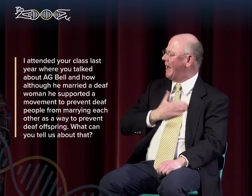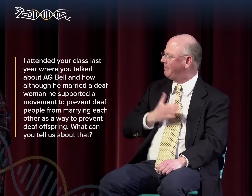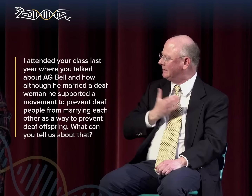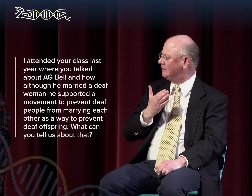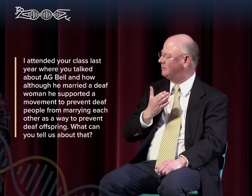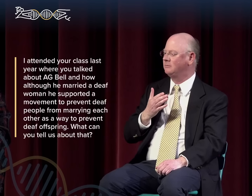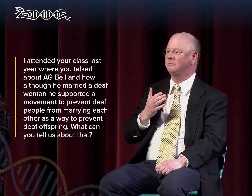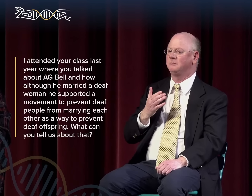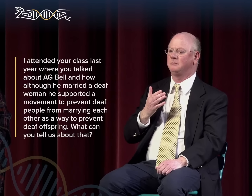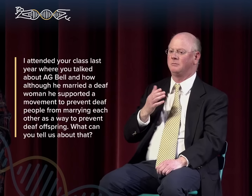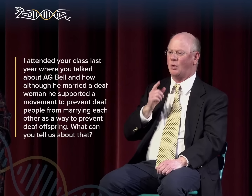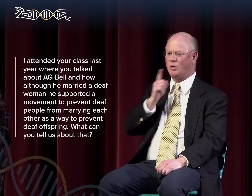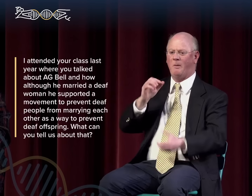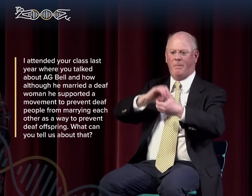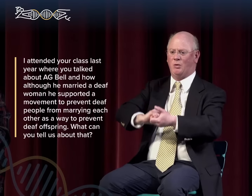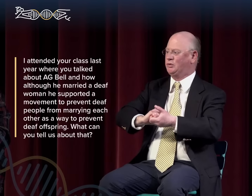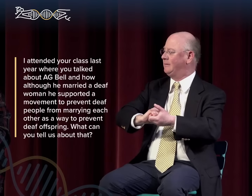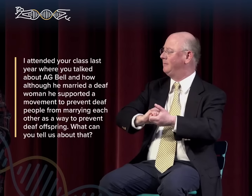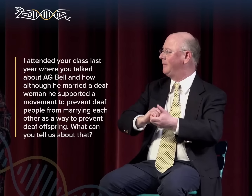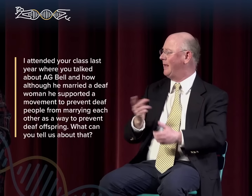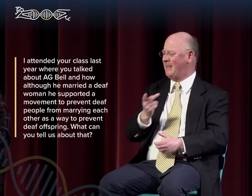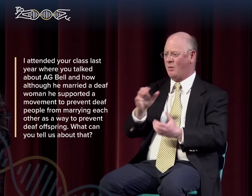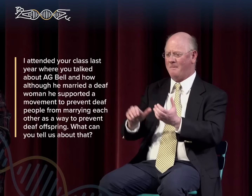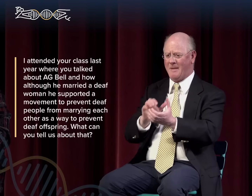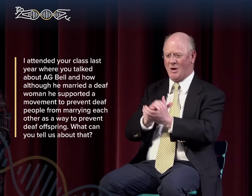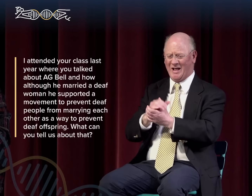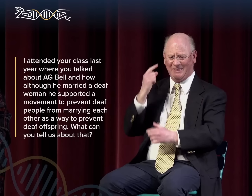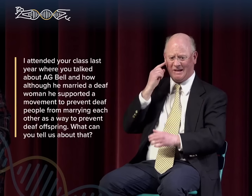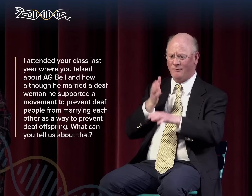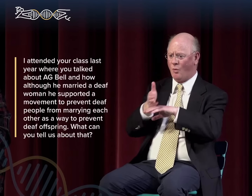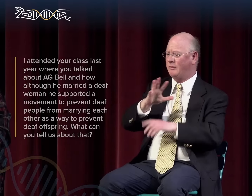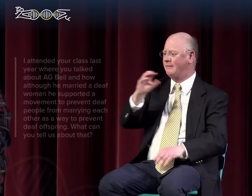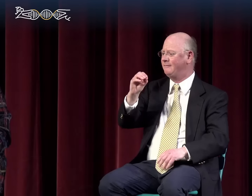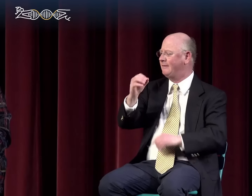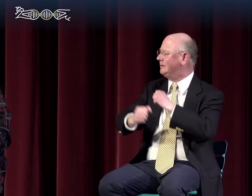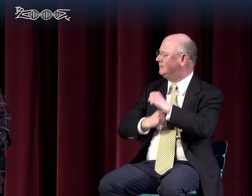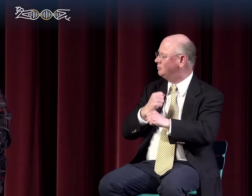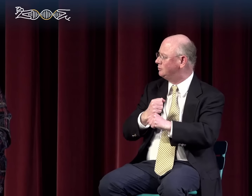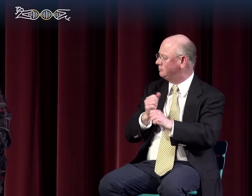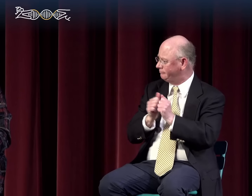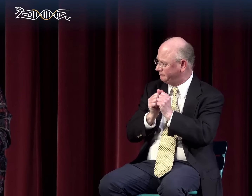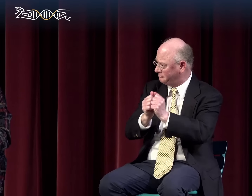they were very happy, had a strong partnership. They were married for more than 50 years.